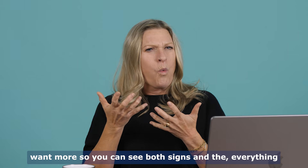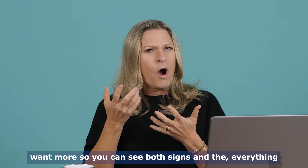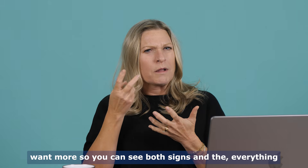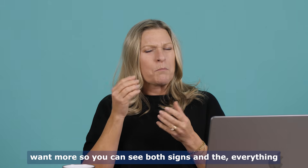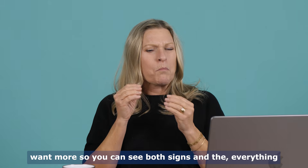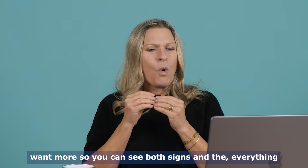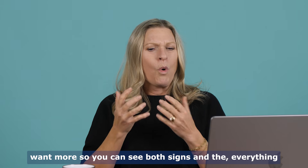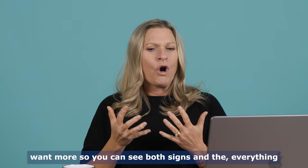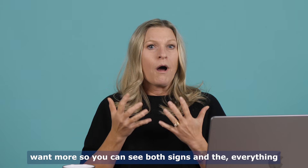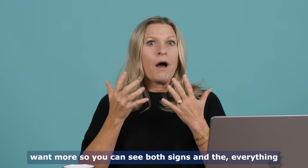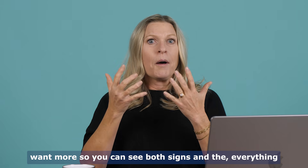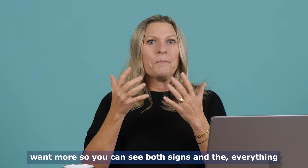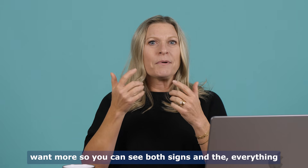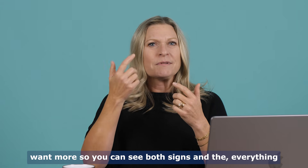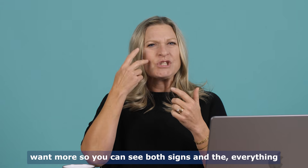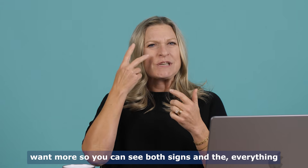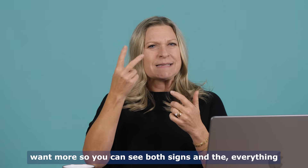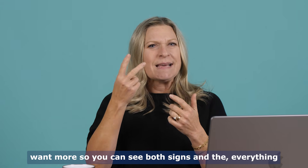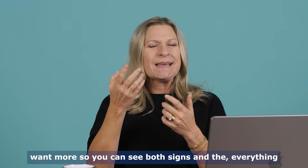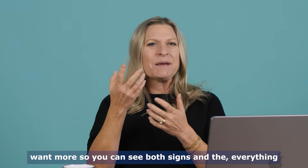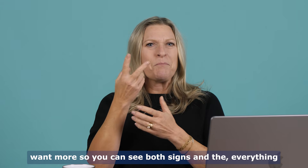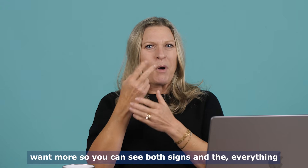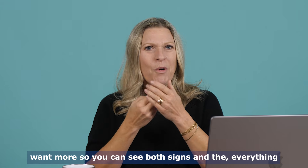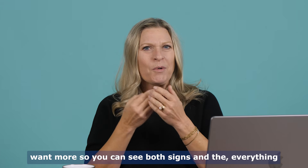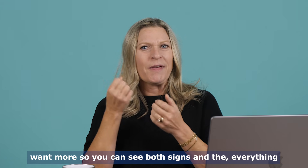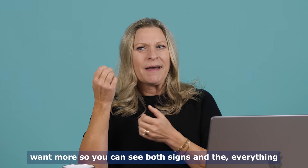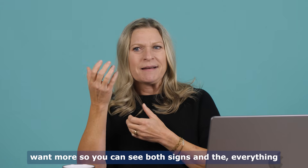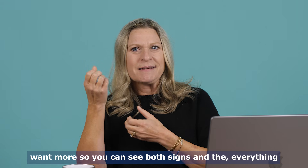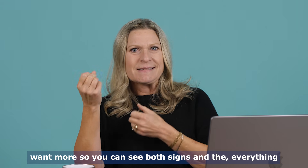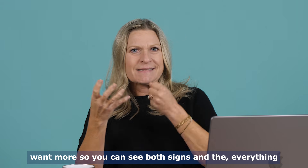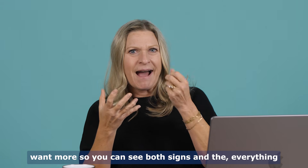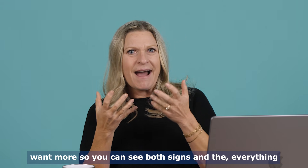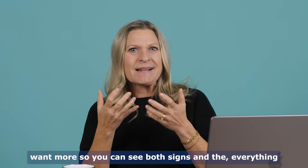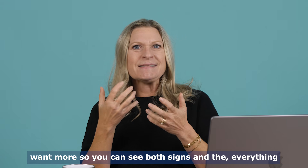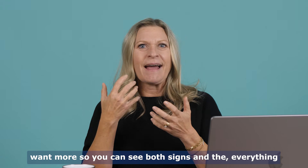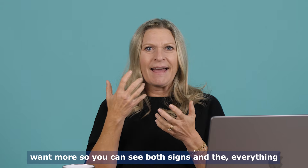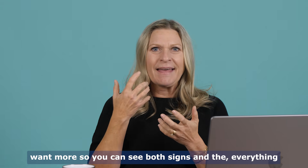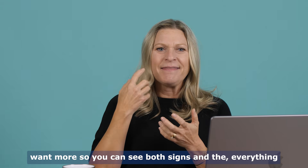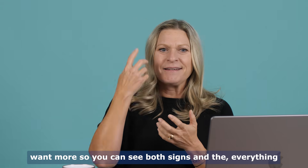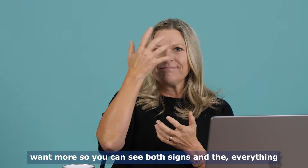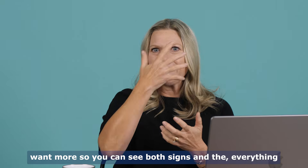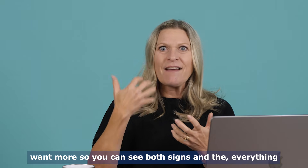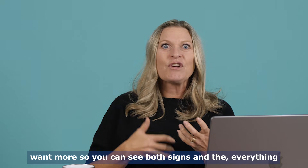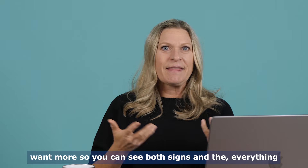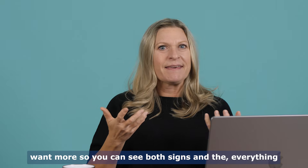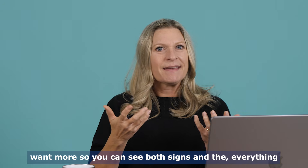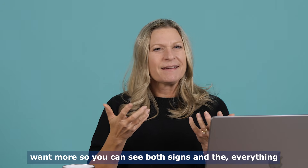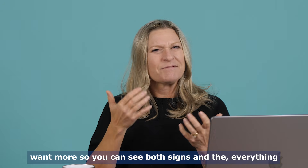want more so you can see both signs and the, everything